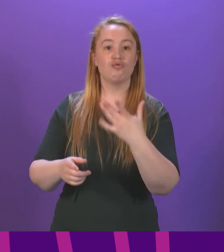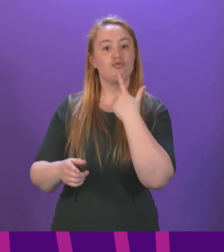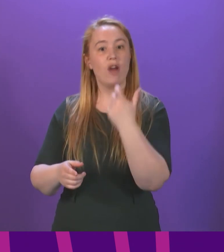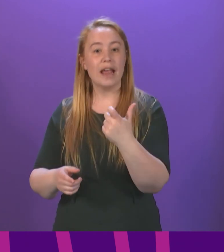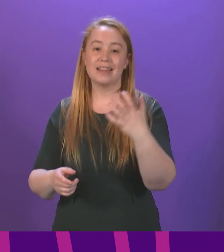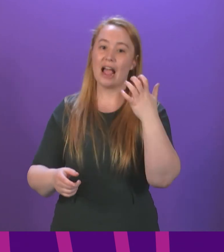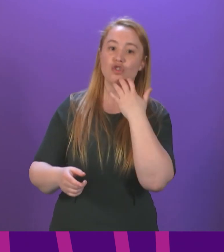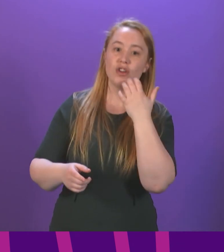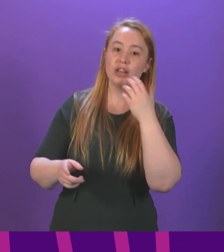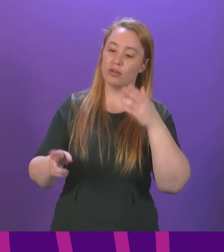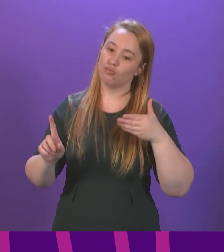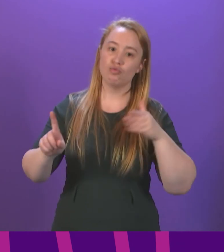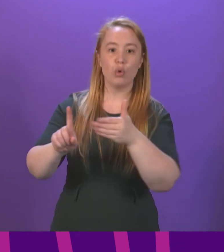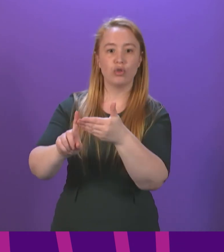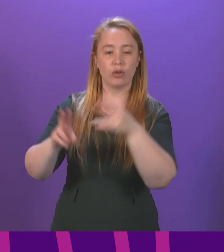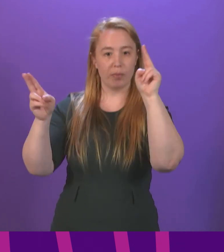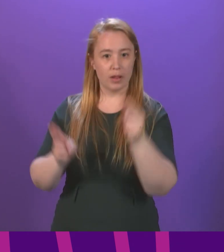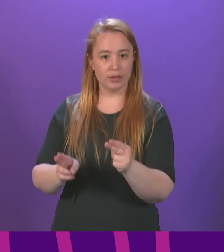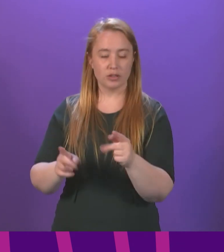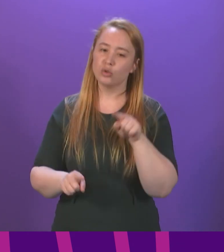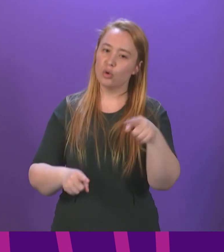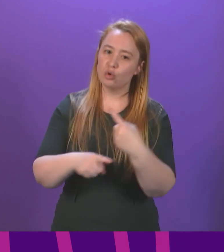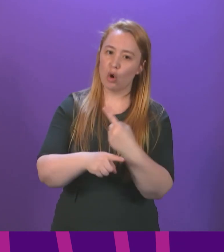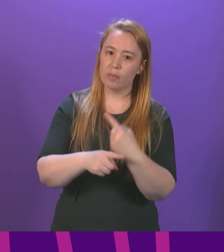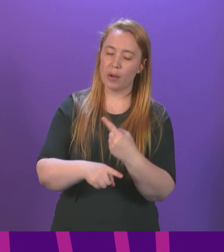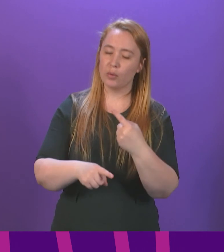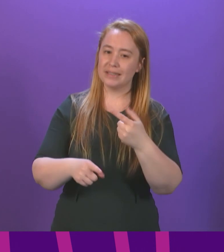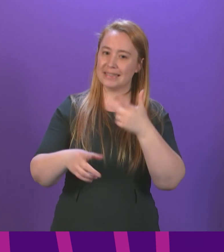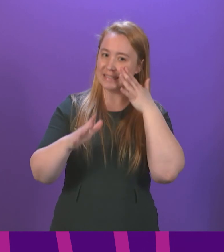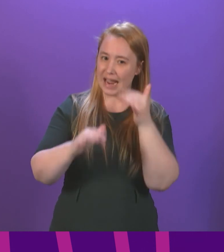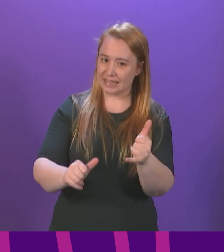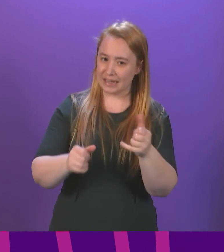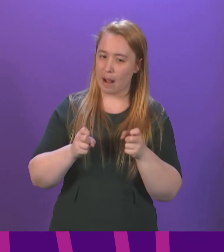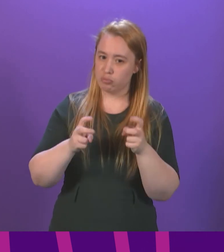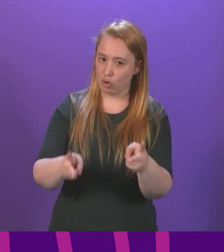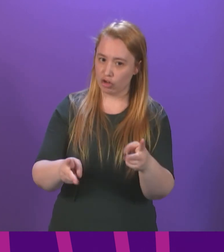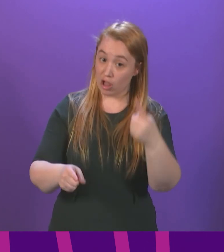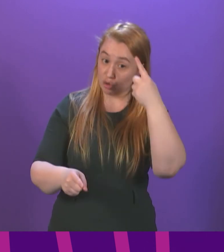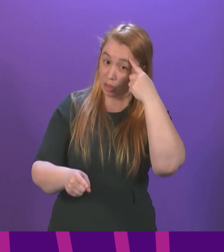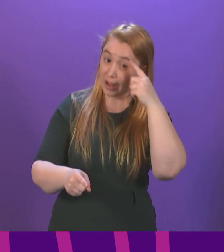Is the minister confident that the proposed testing is robust enough to make red and green routes redundant?